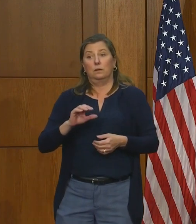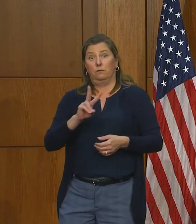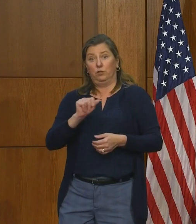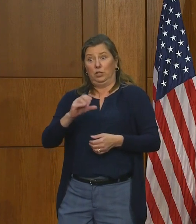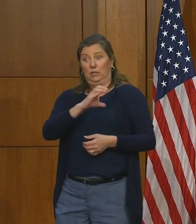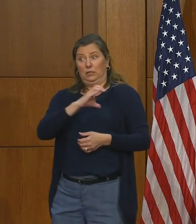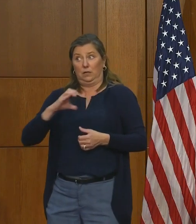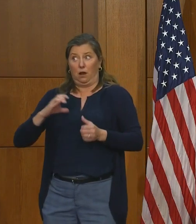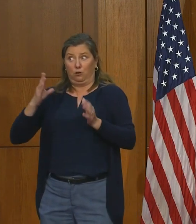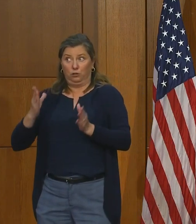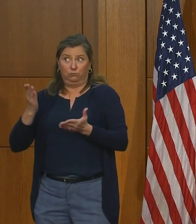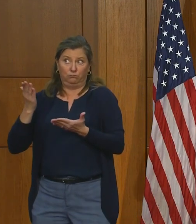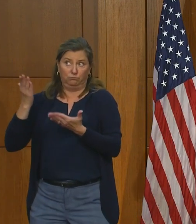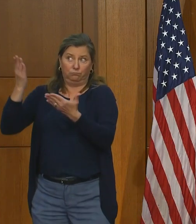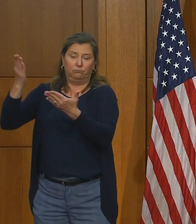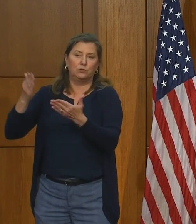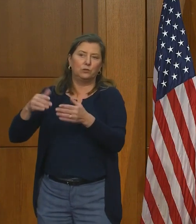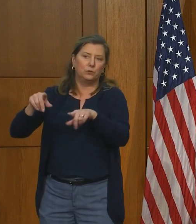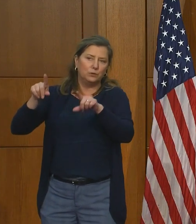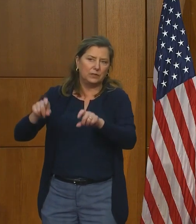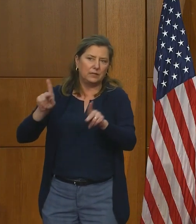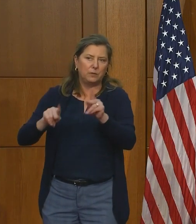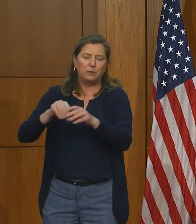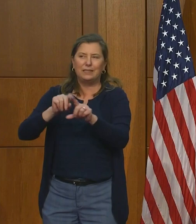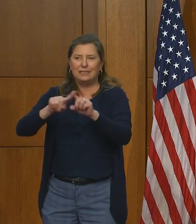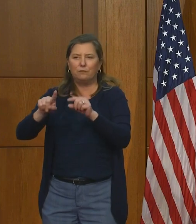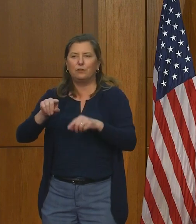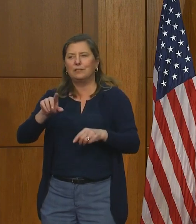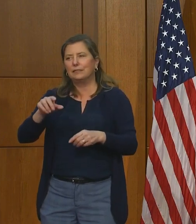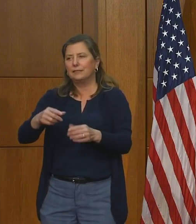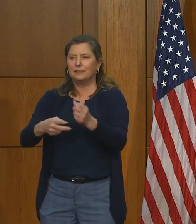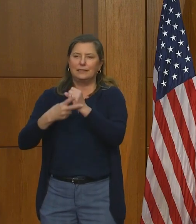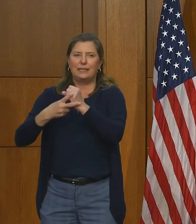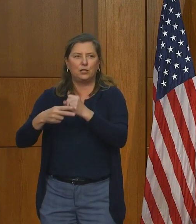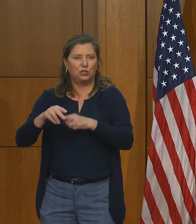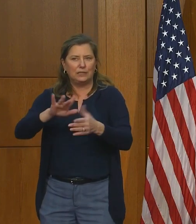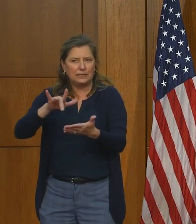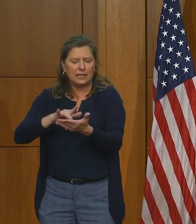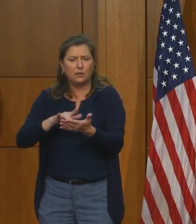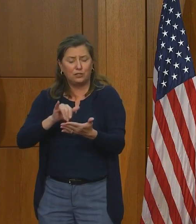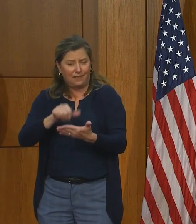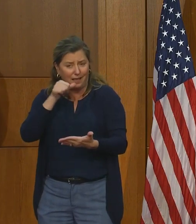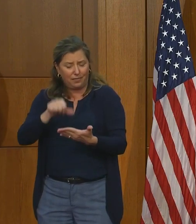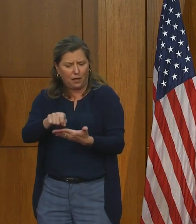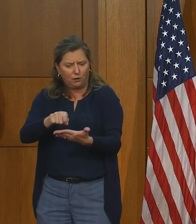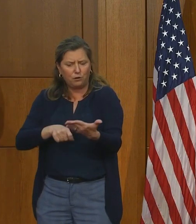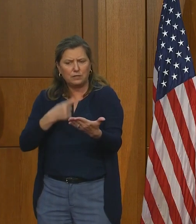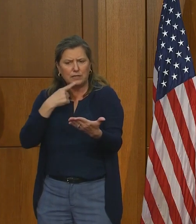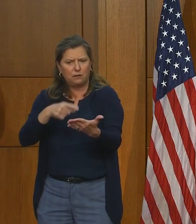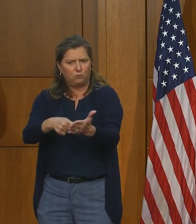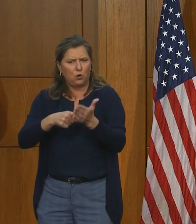CONGRESSIONAL DELEGATION OFFERING TO TEST ALL AND THE GROUP DETAINEES AT CAROLINE AND